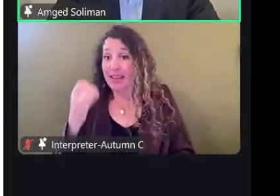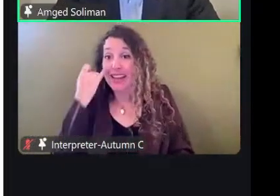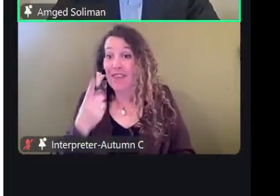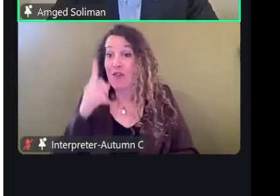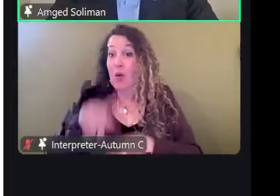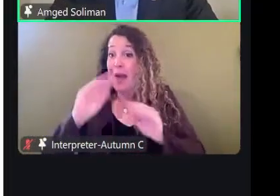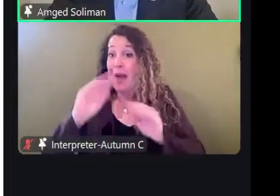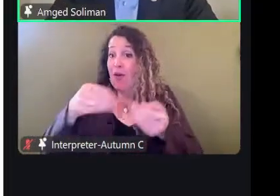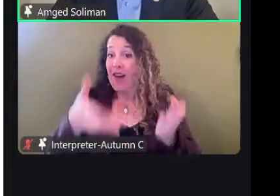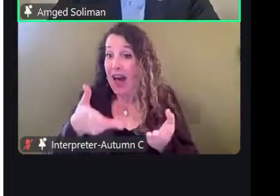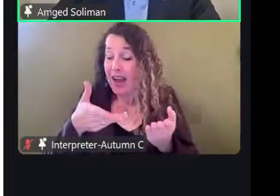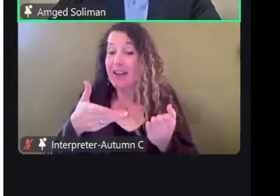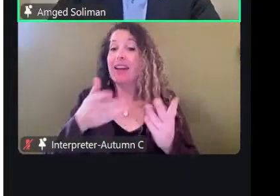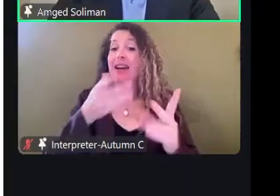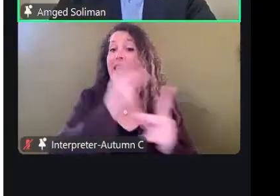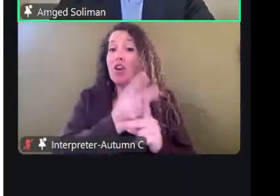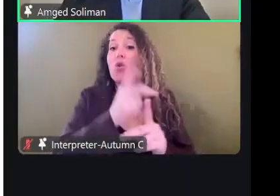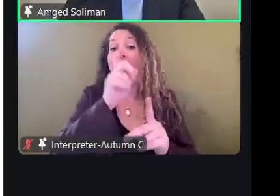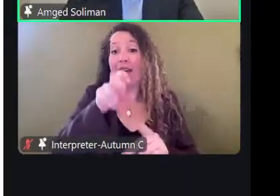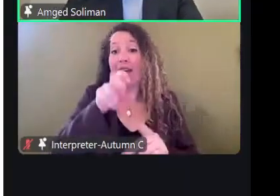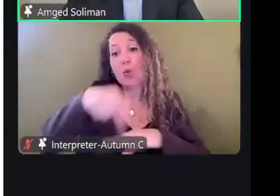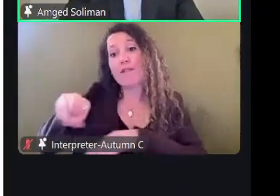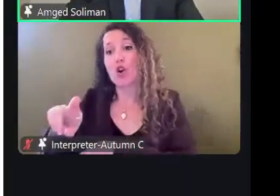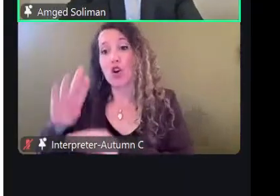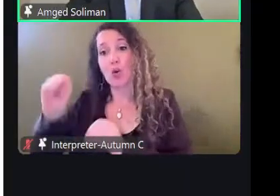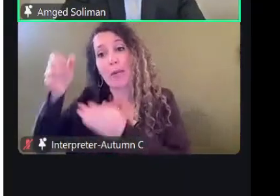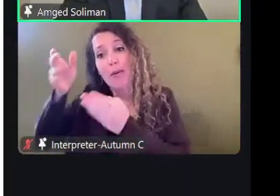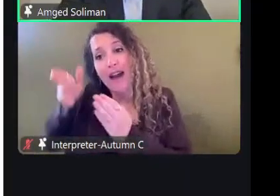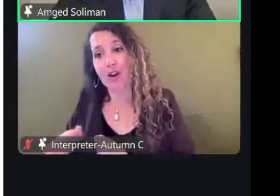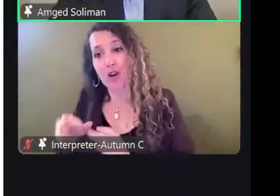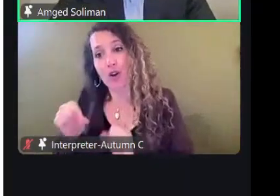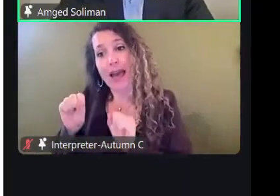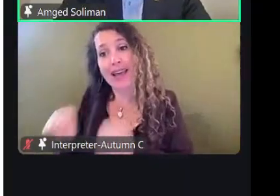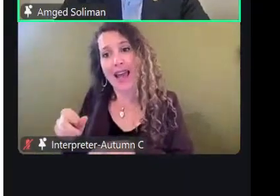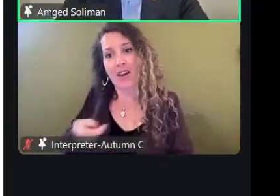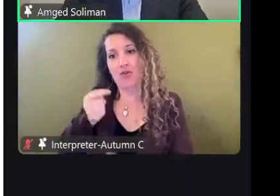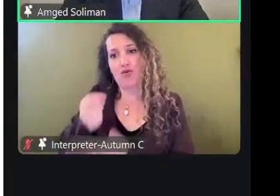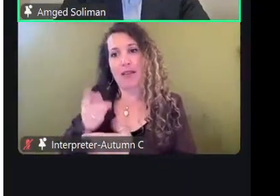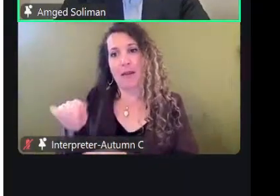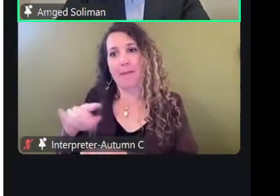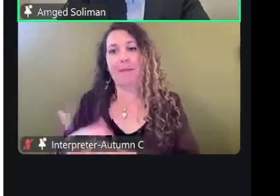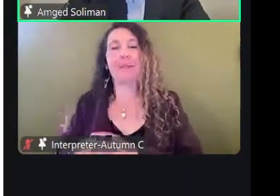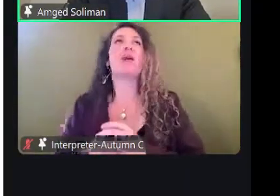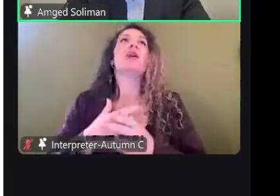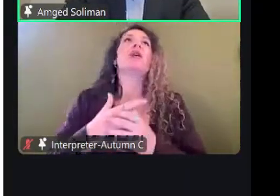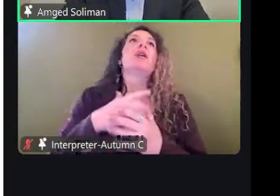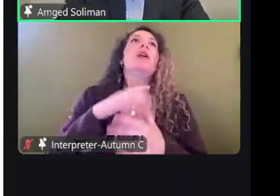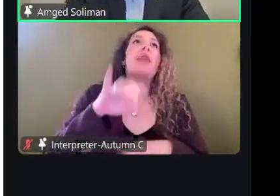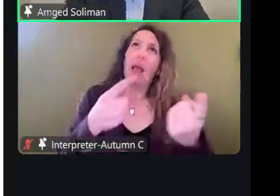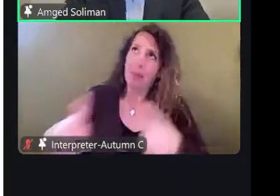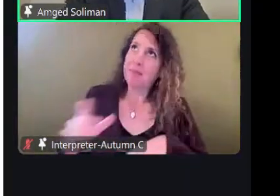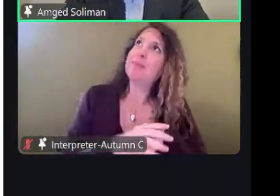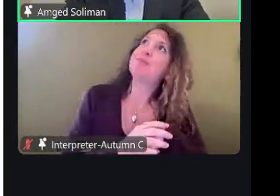you have to refer that patient to a provider that can treat them. uh which is what happened. And uh